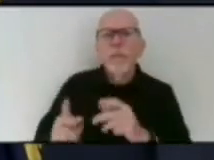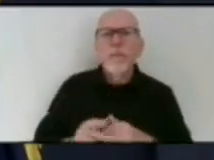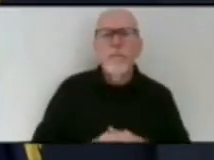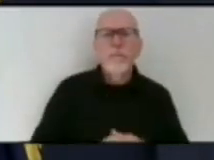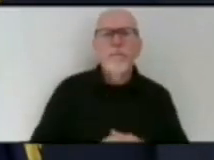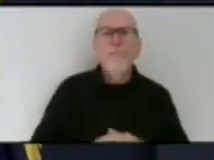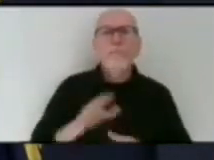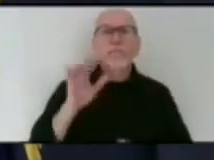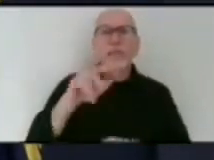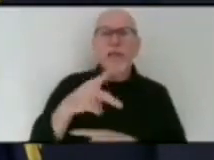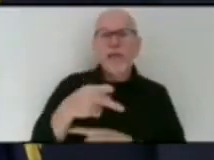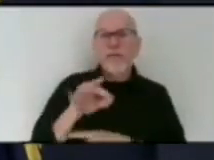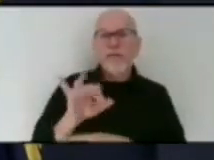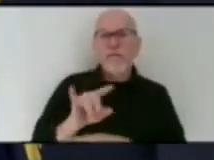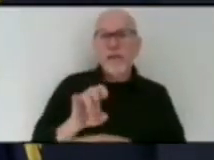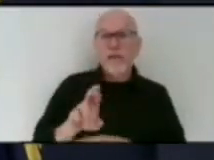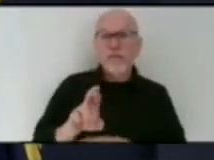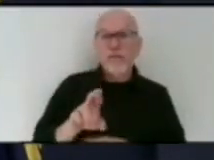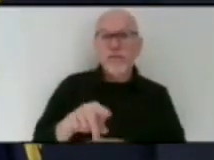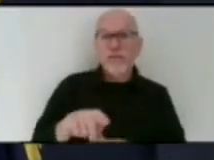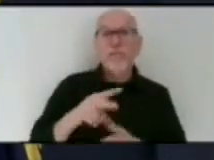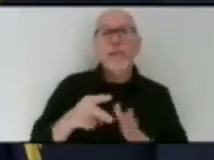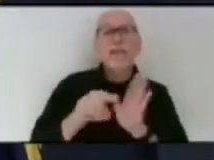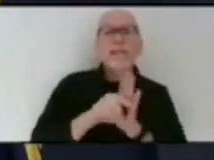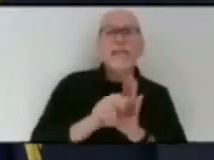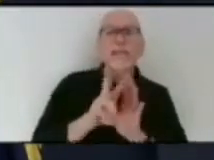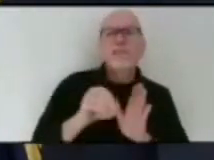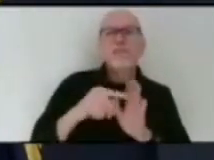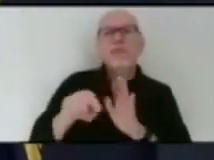requires negative 62 negative 80 degrees Celsius ultra cold storage.